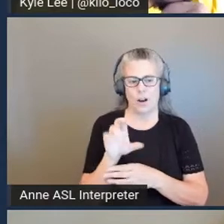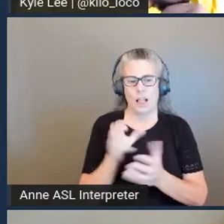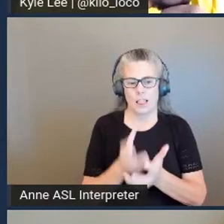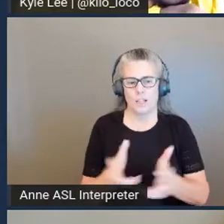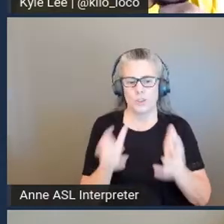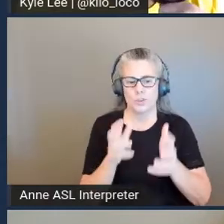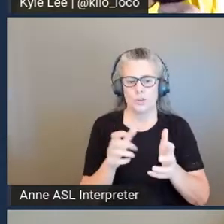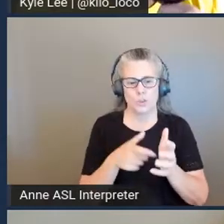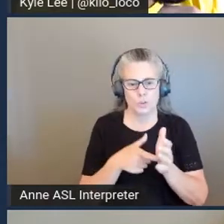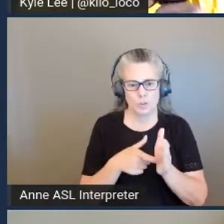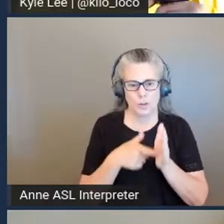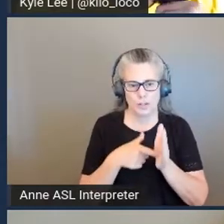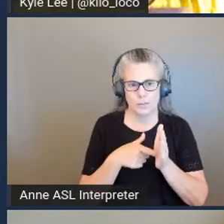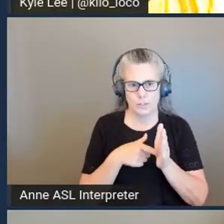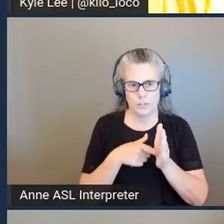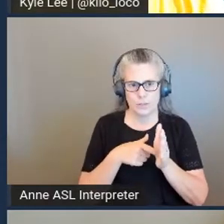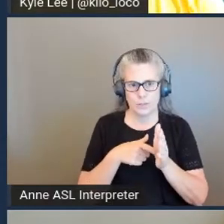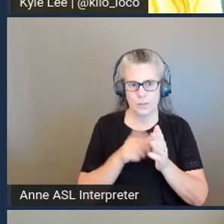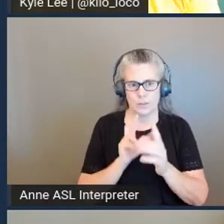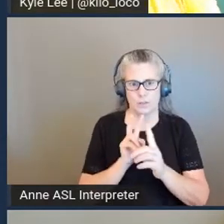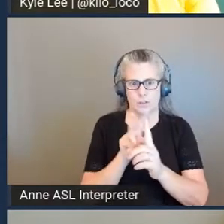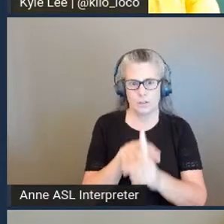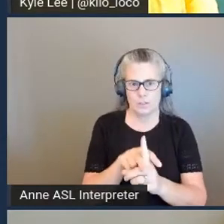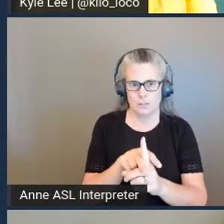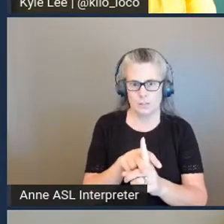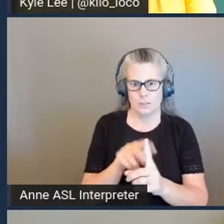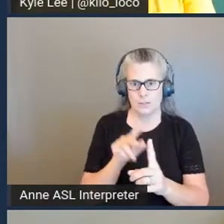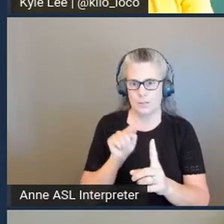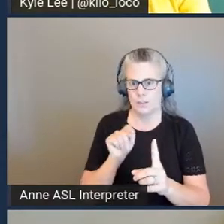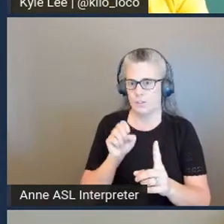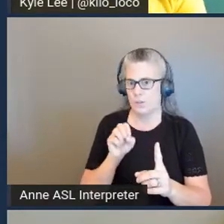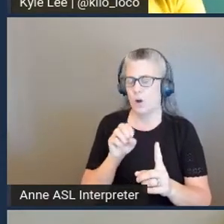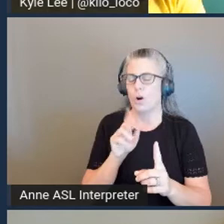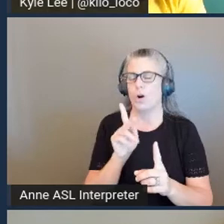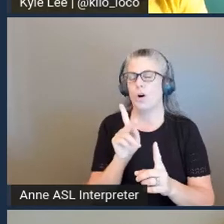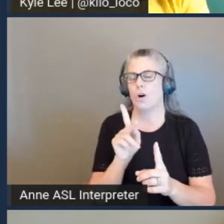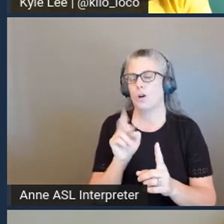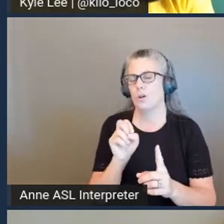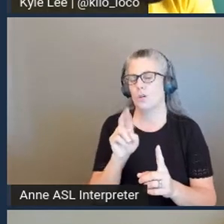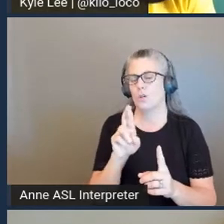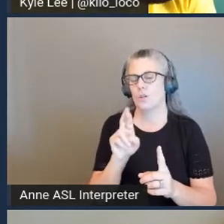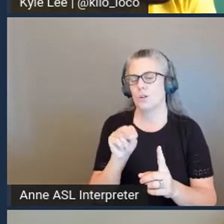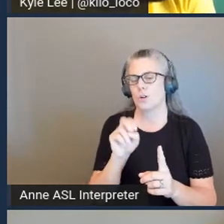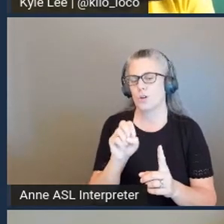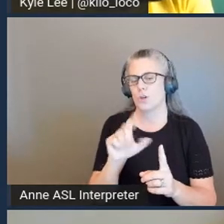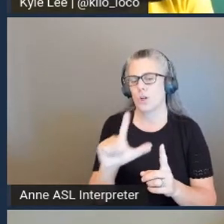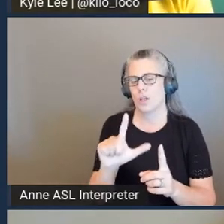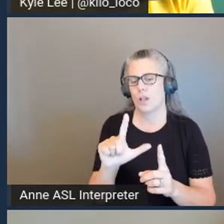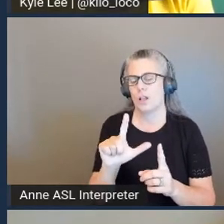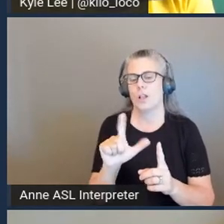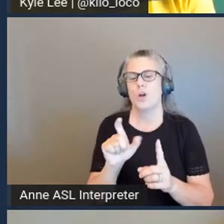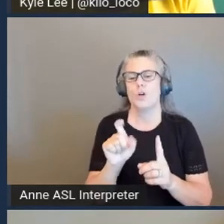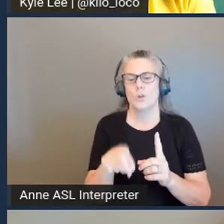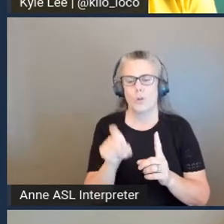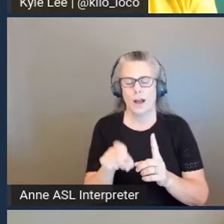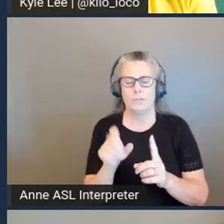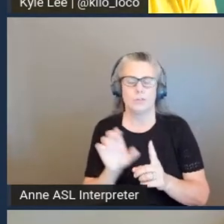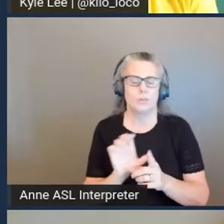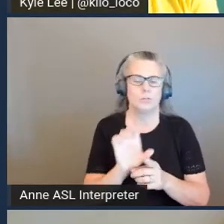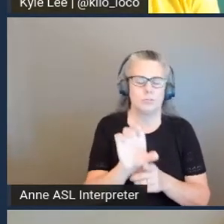and get a Kerberos ticket, restart the kernel. It's a fairly cumbersome process to just get, you know, connected to an EMR cluster.